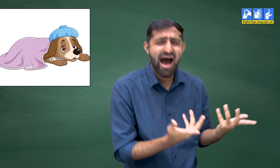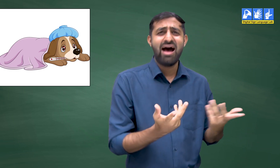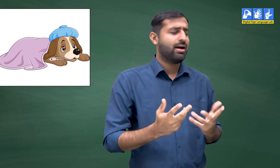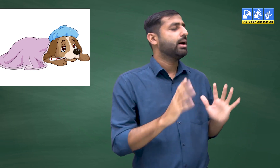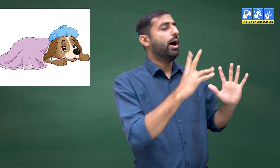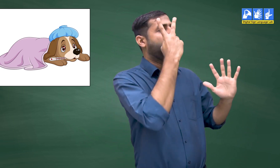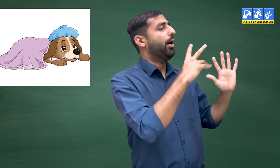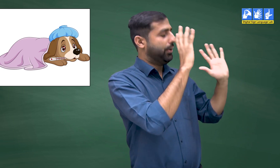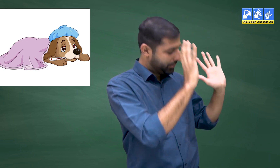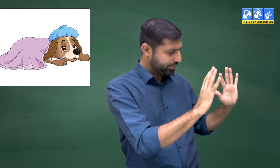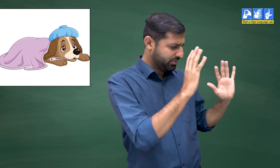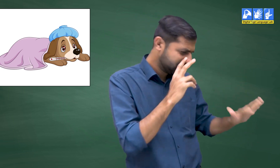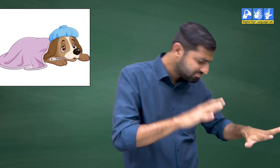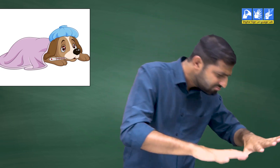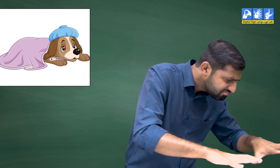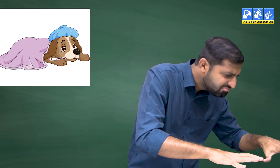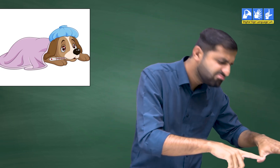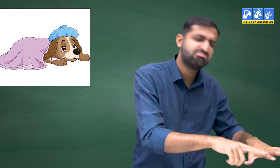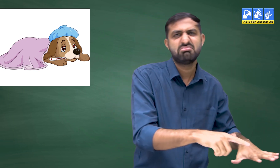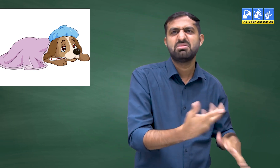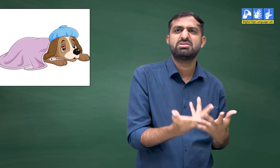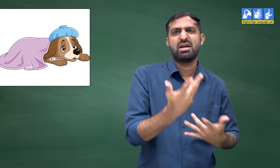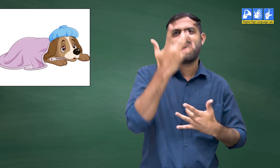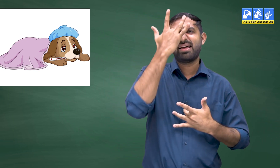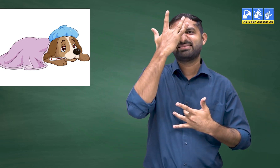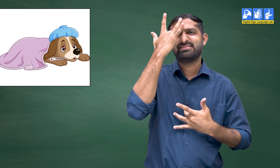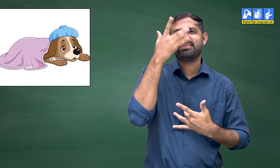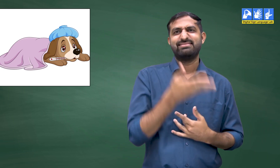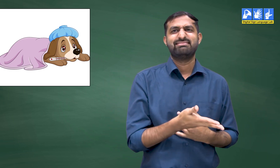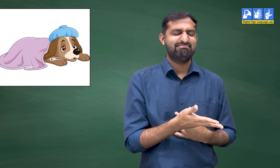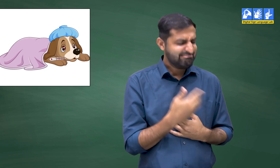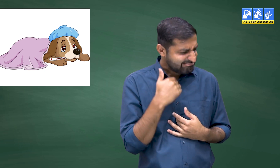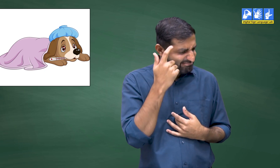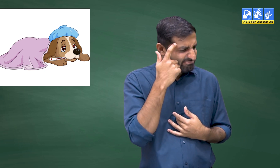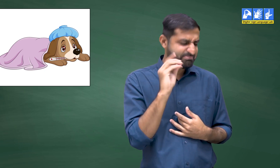Mrs. Pumphrey was inconsolable. After looking at Tricki further Dr. Herriot